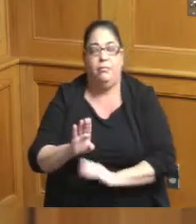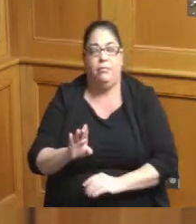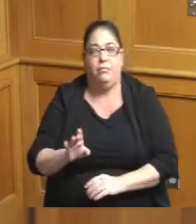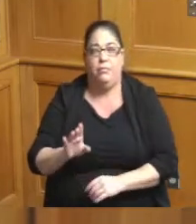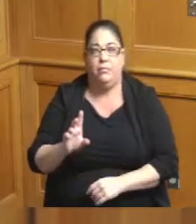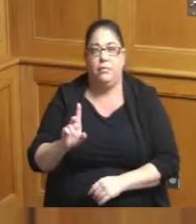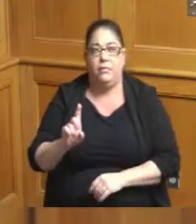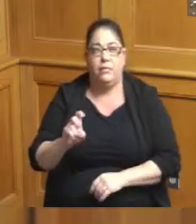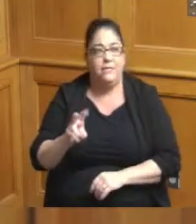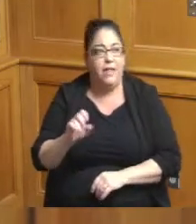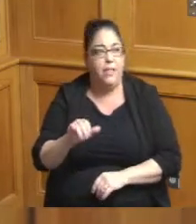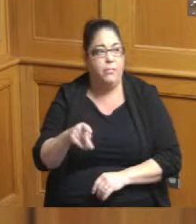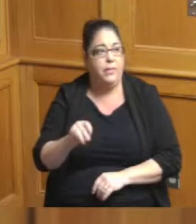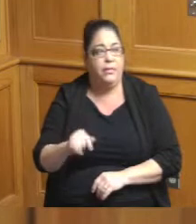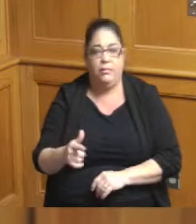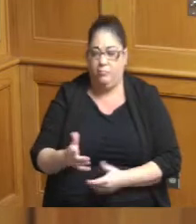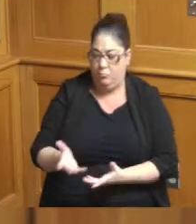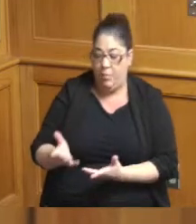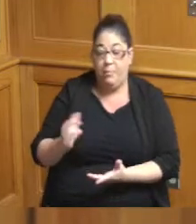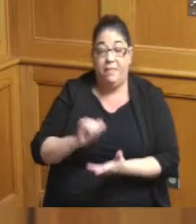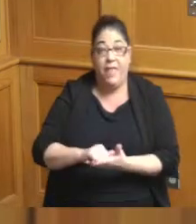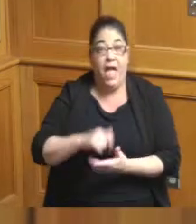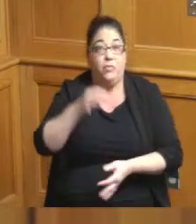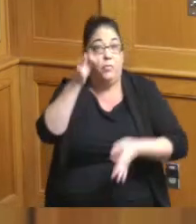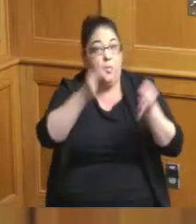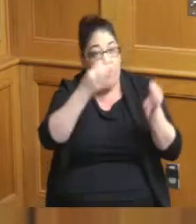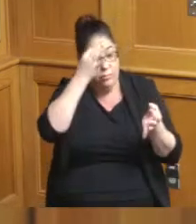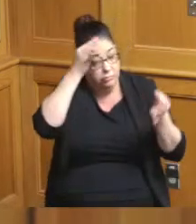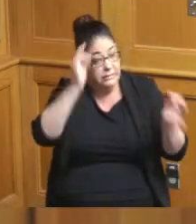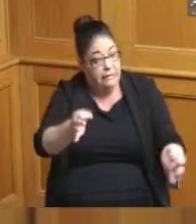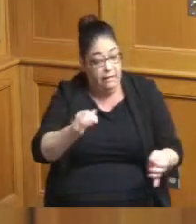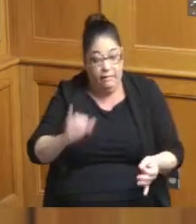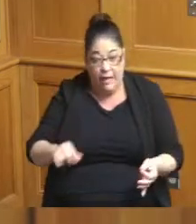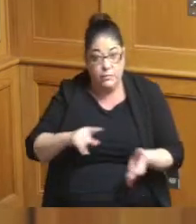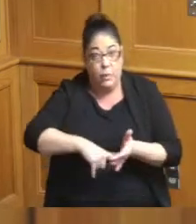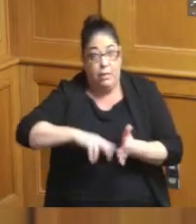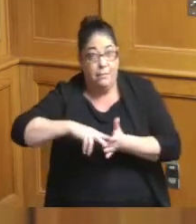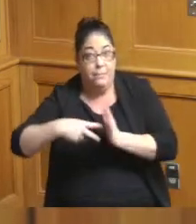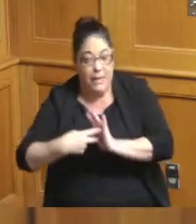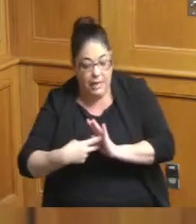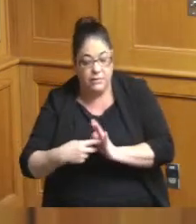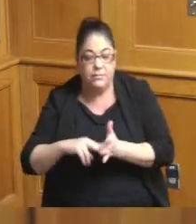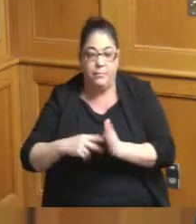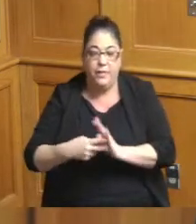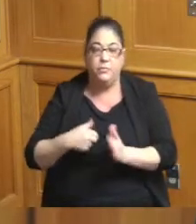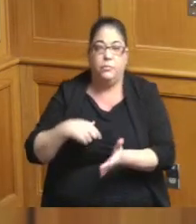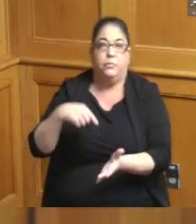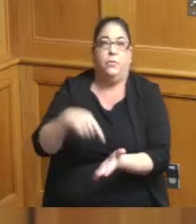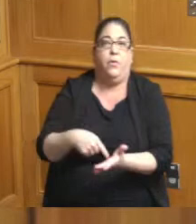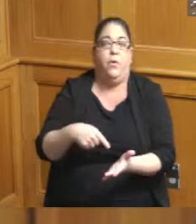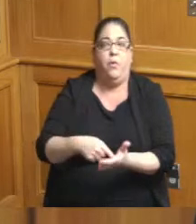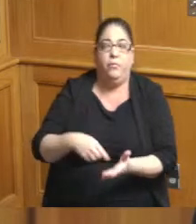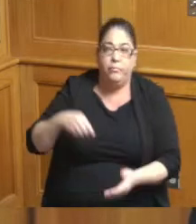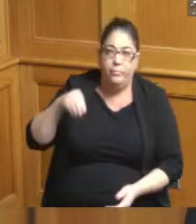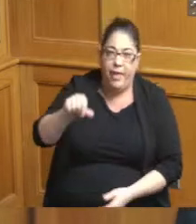that was the rationale and so we're in a position now to finalize this get it under our belt pay the